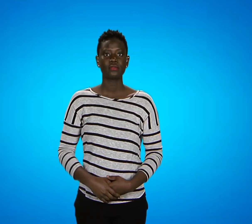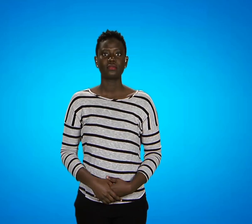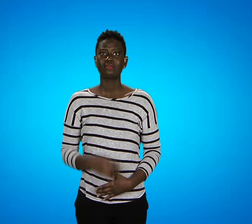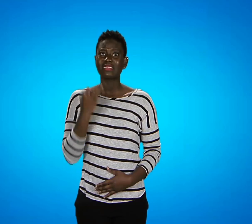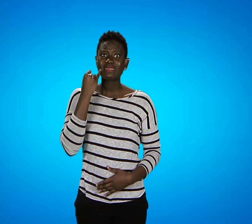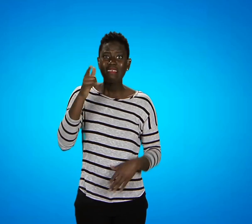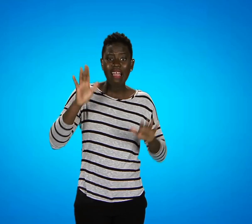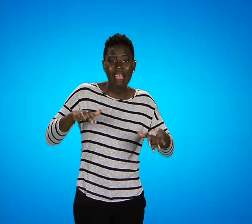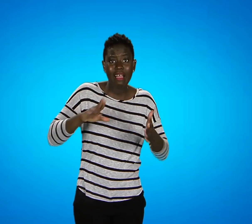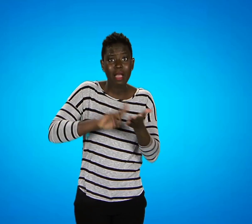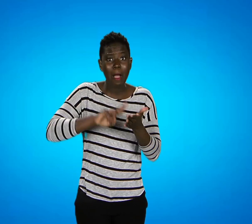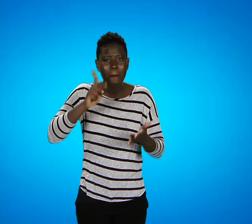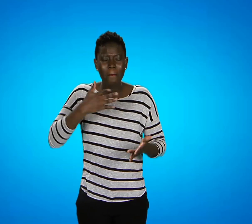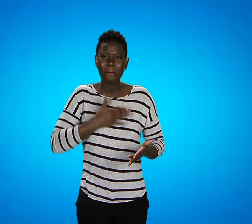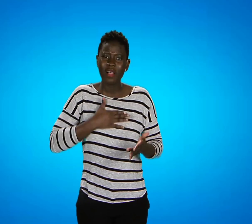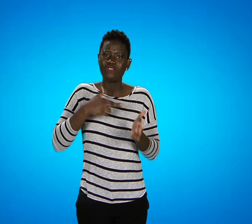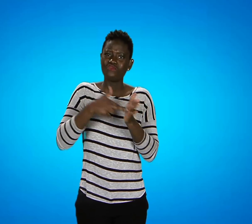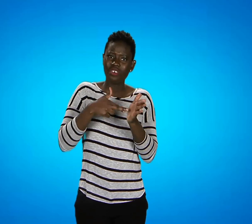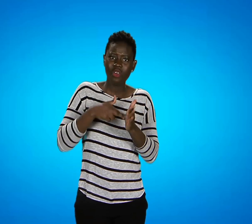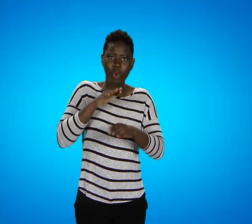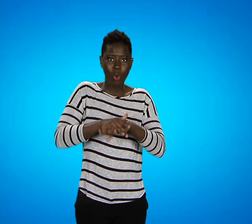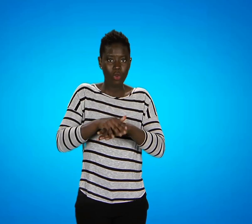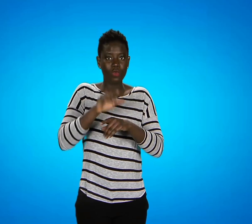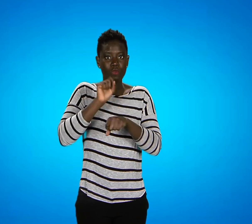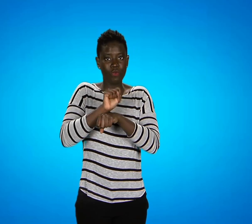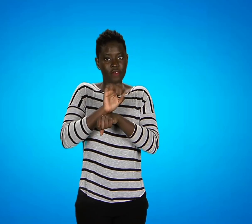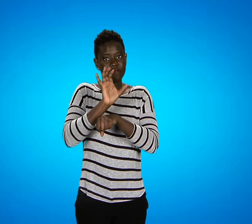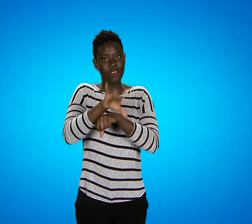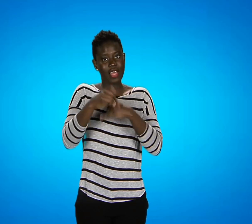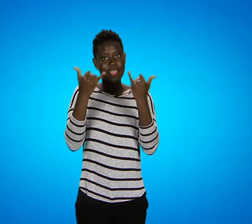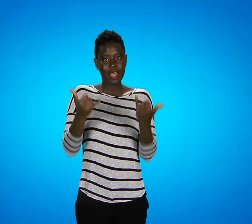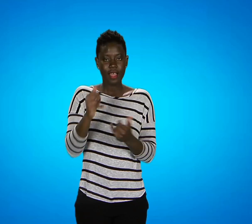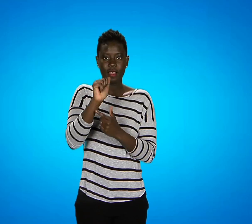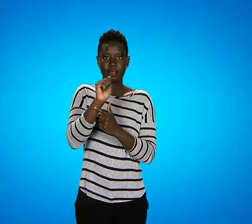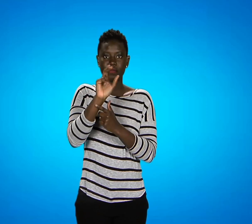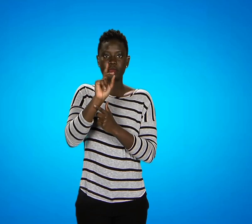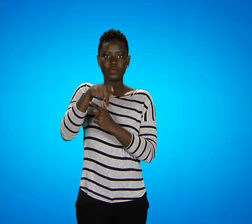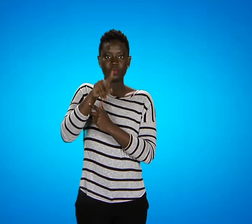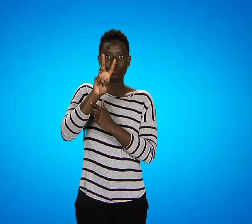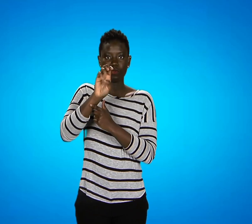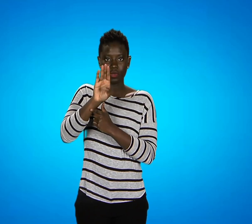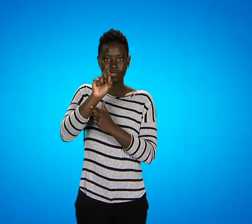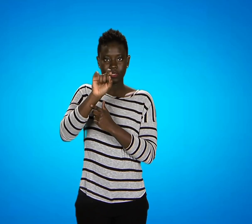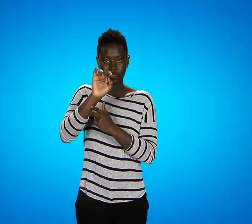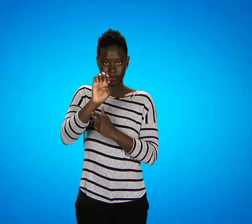If you have not yet done so, please register on the Workforce Now ADP website.